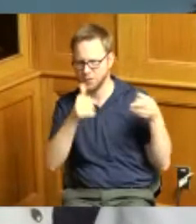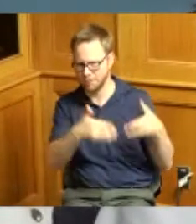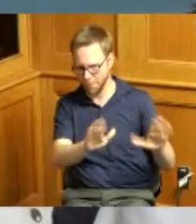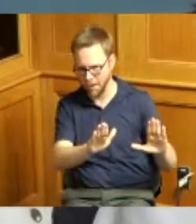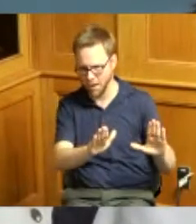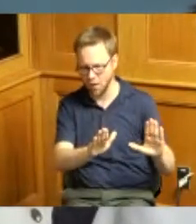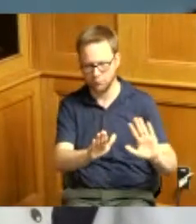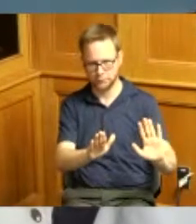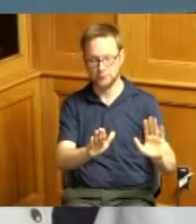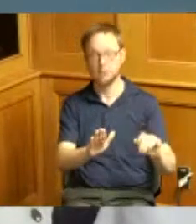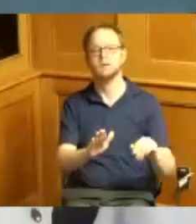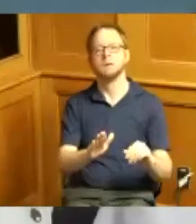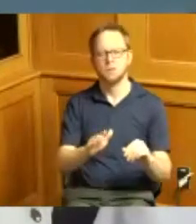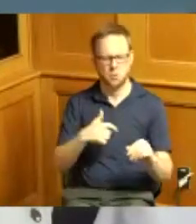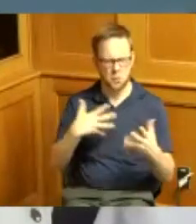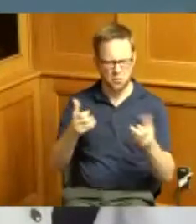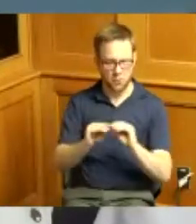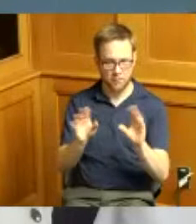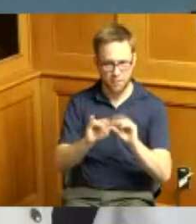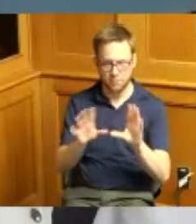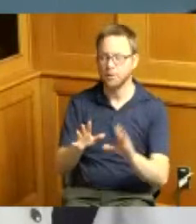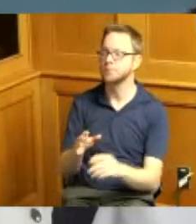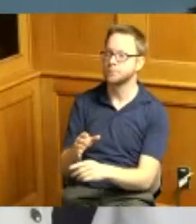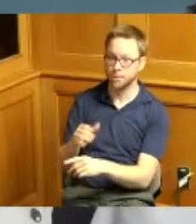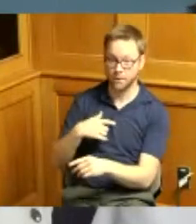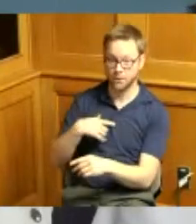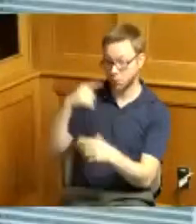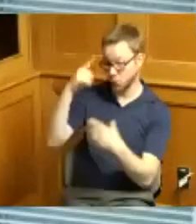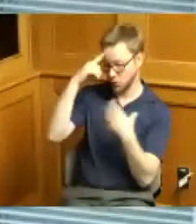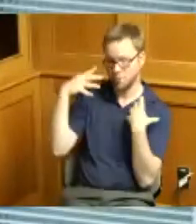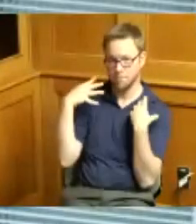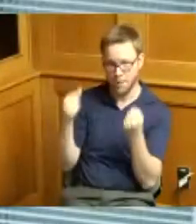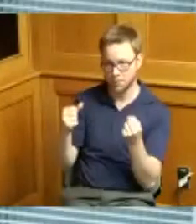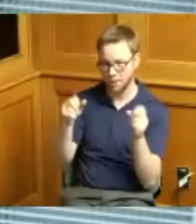and this is some clarity for sure regardless the mental health issues in the community will provide